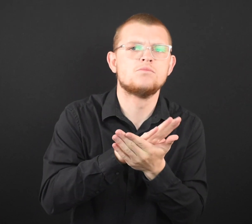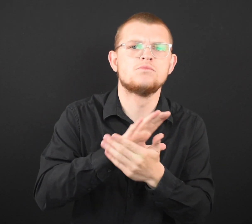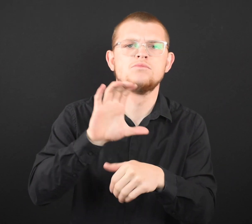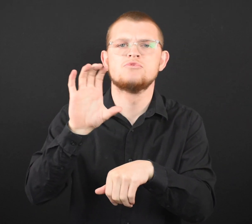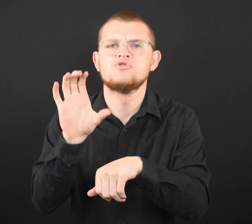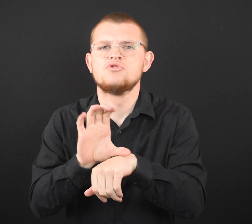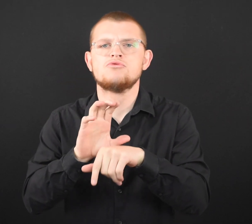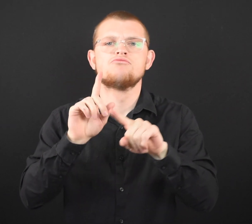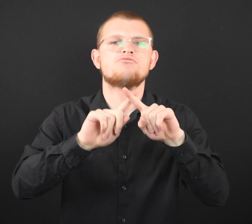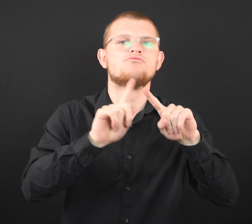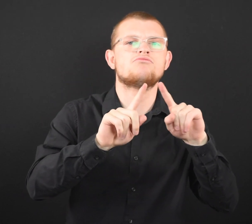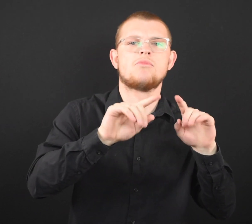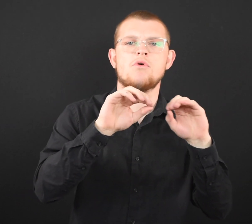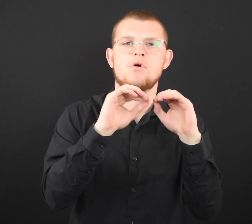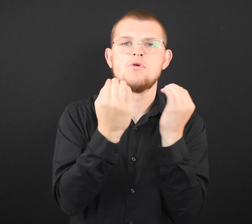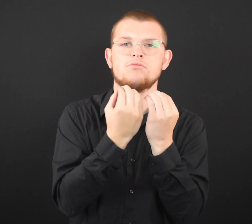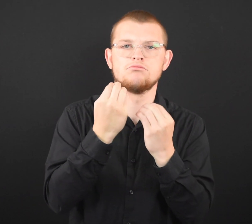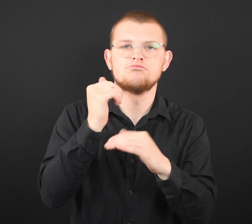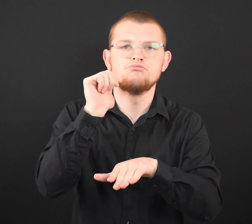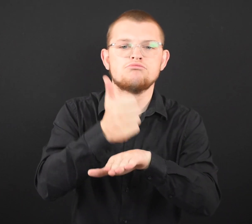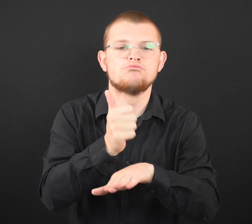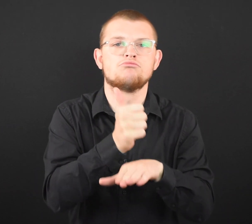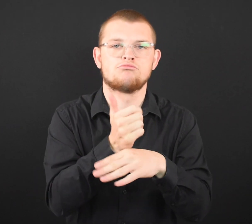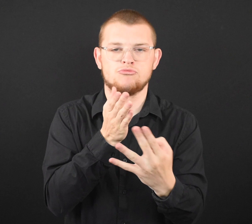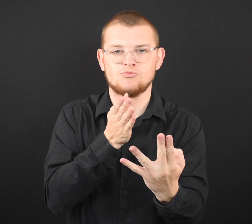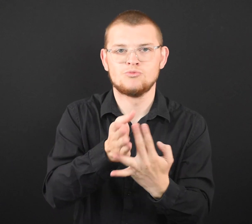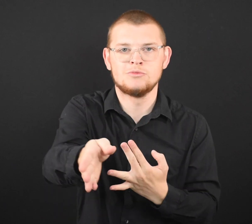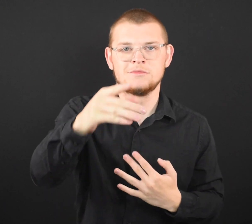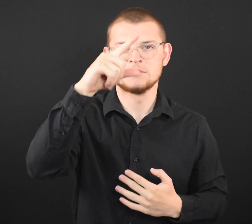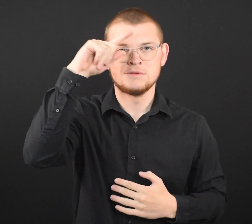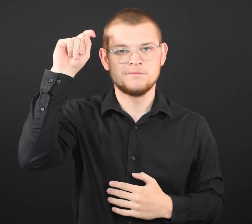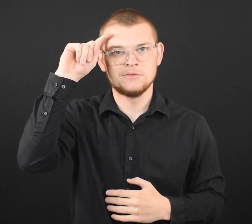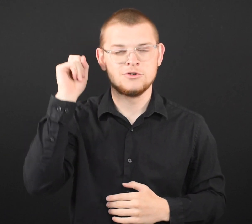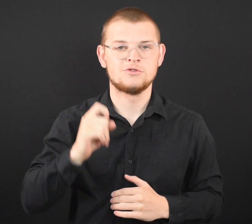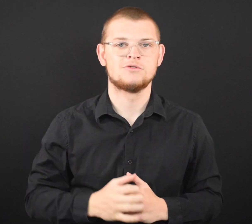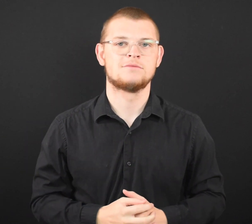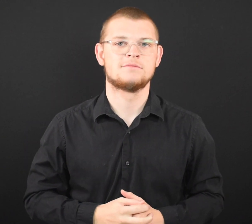schools, churches, and other organizations in your area throughout the summer.